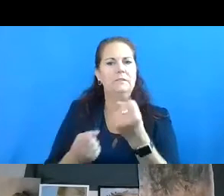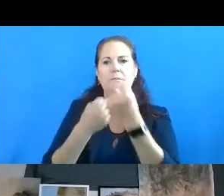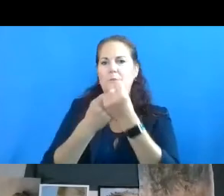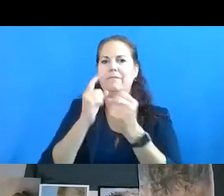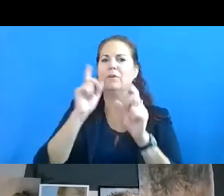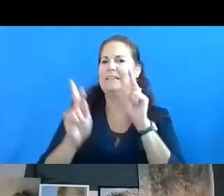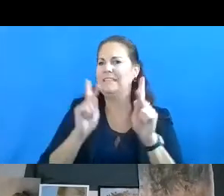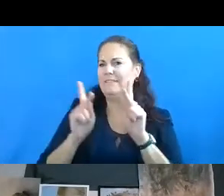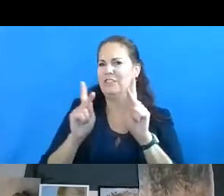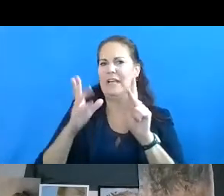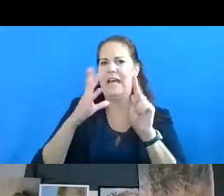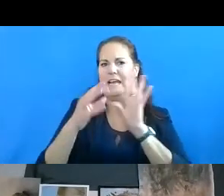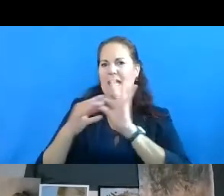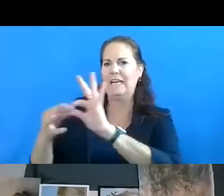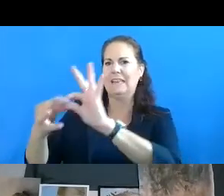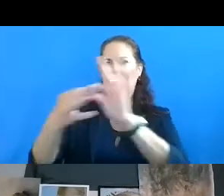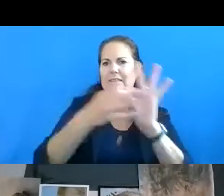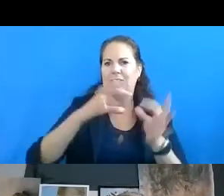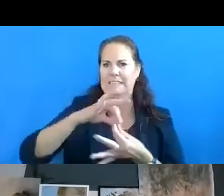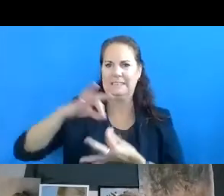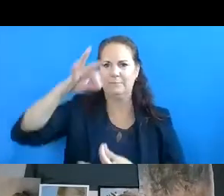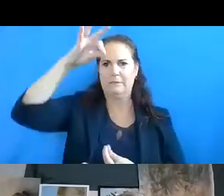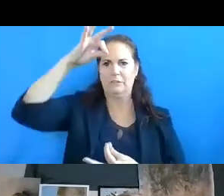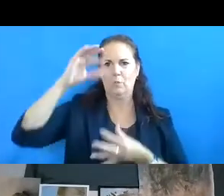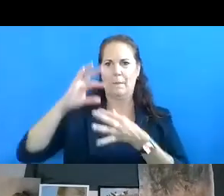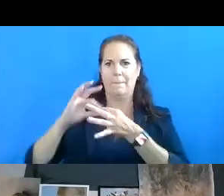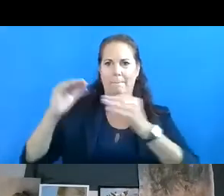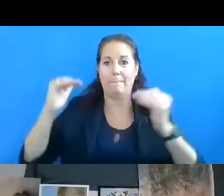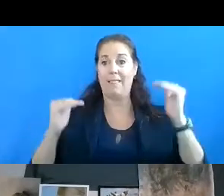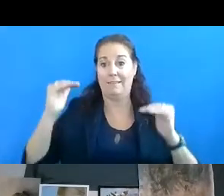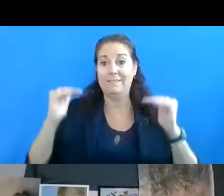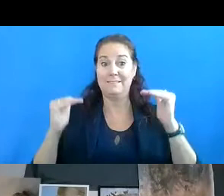and collective spiritual balance. Okay and the next slide.